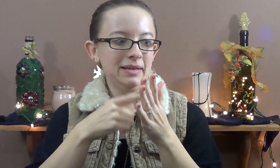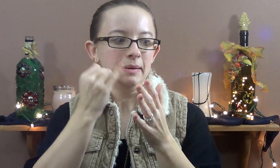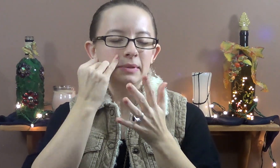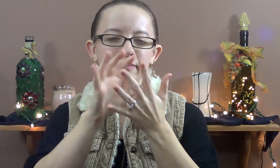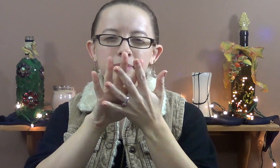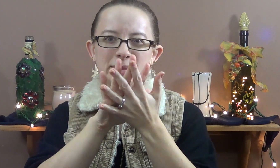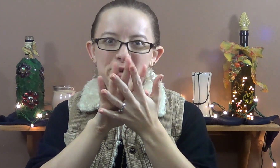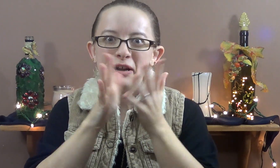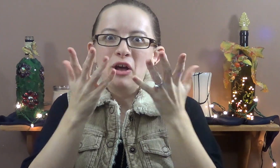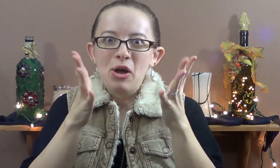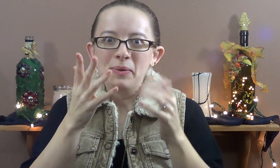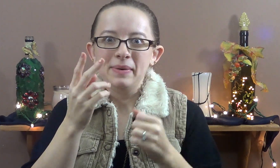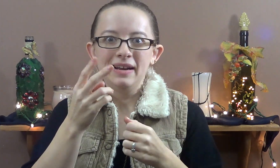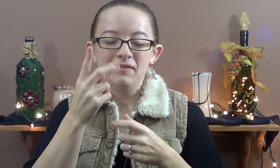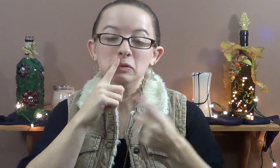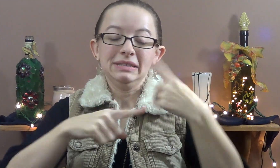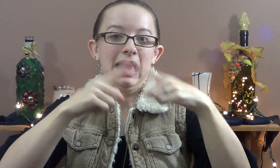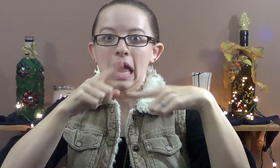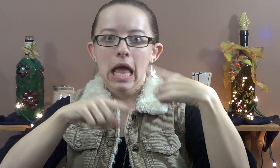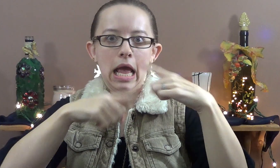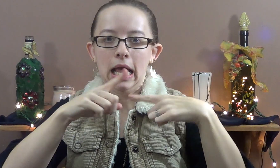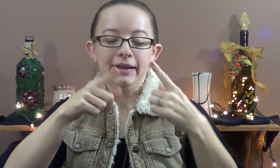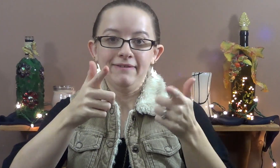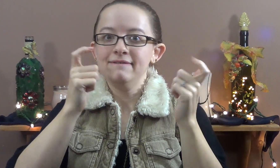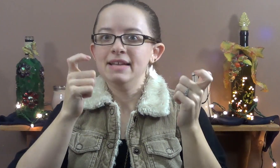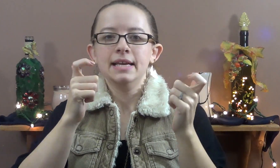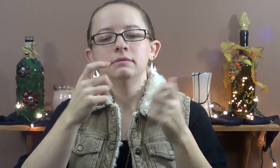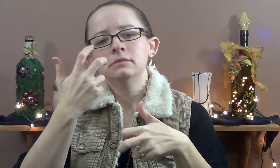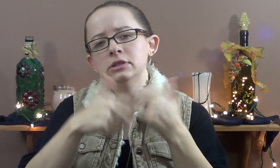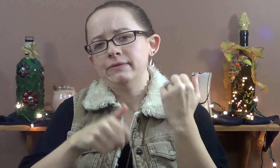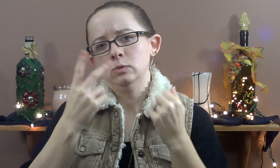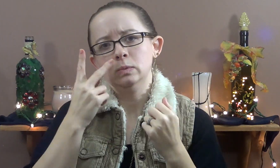slower. So sometimes it's already a little bit blurry so if you're signing really